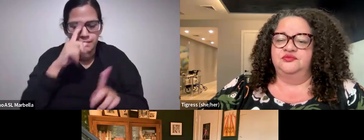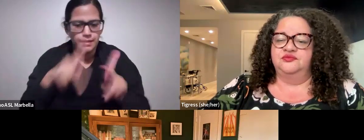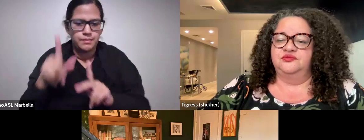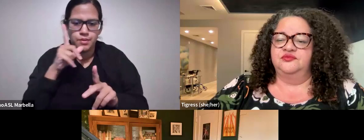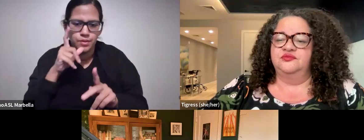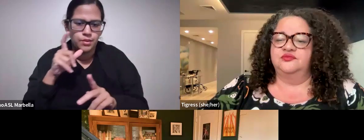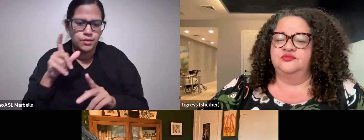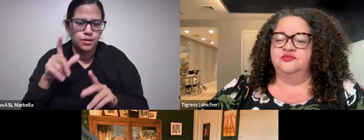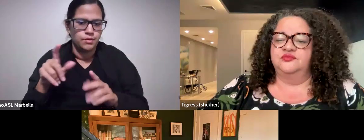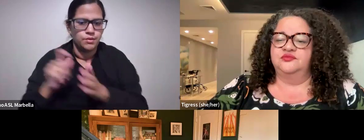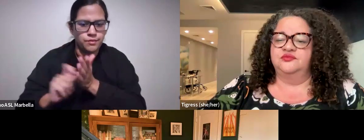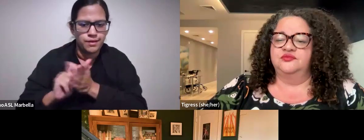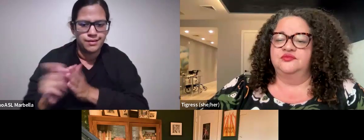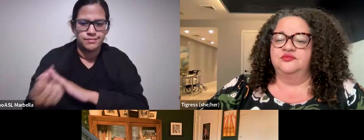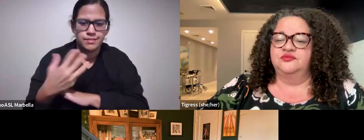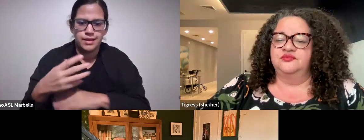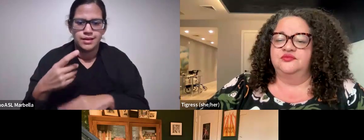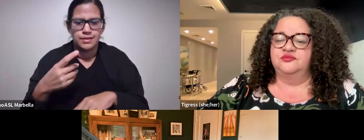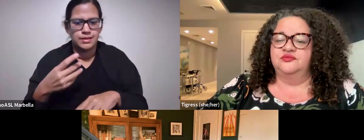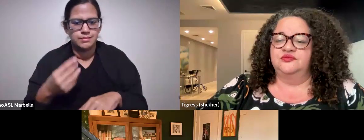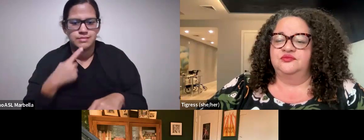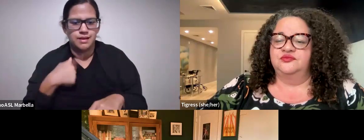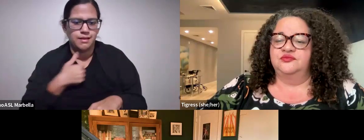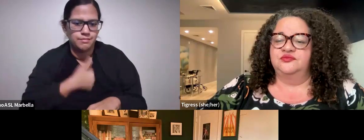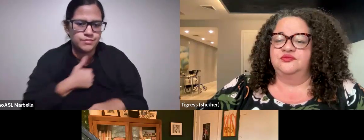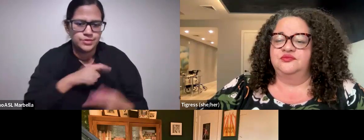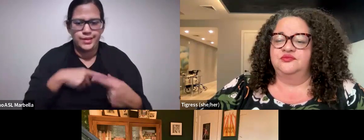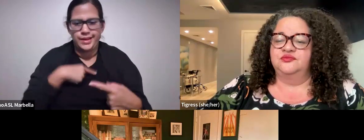I saw the film and I apologized to my kid for how I treated them as a fat kid,